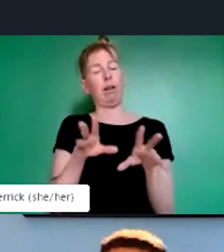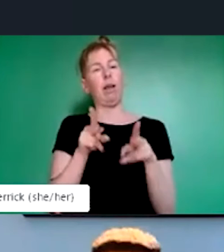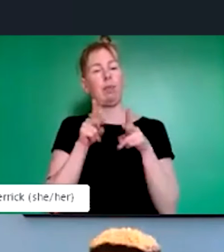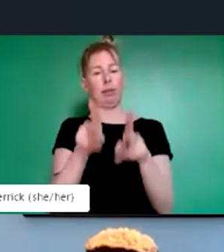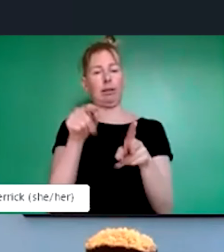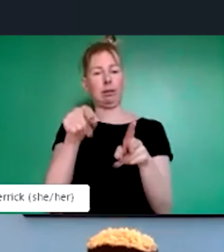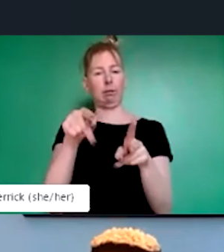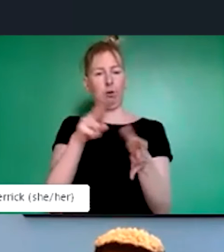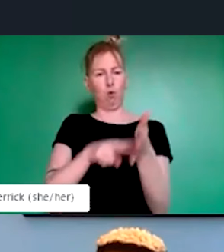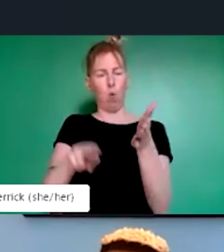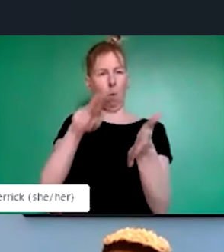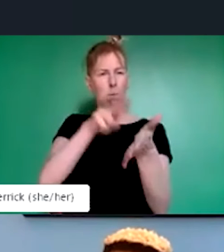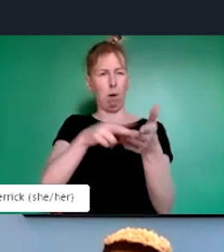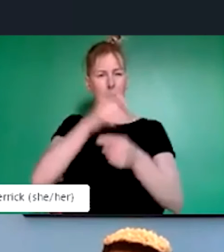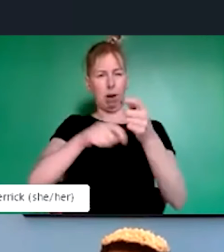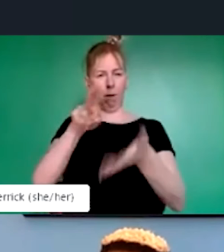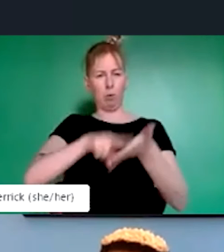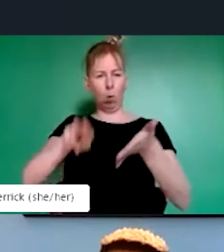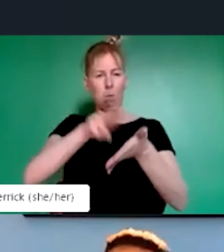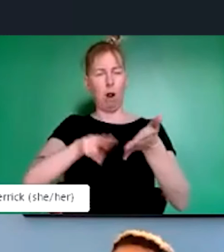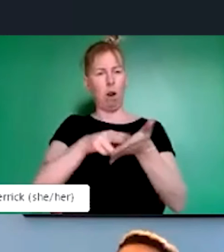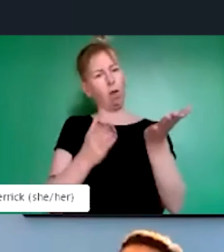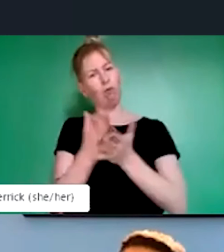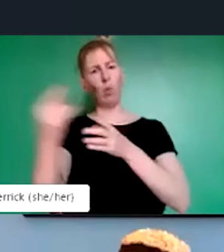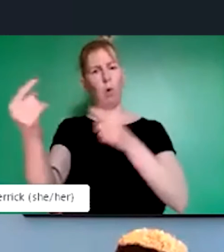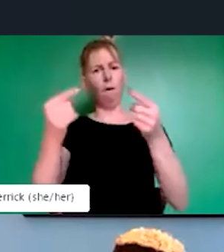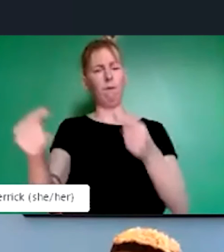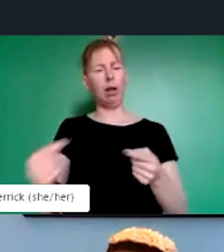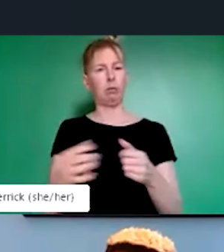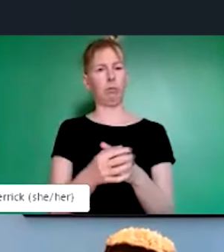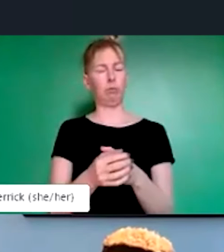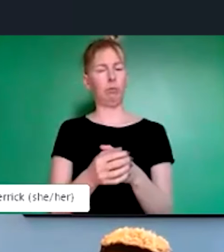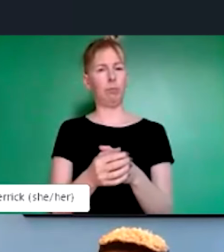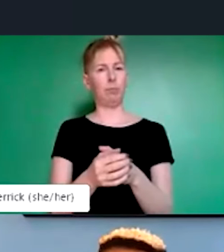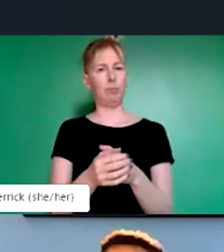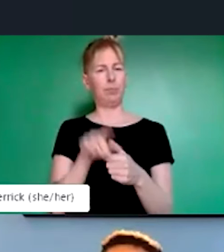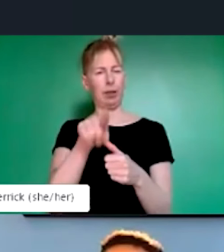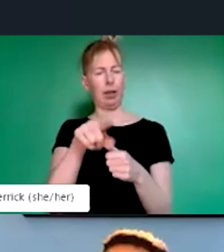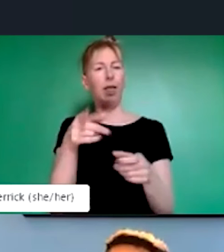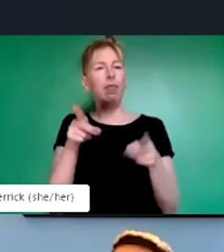in conflict because it has never had to negotiate its identity, but instead it has had to